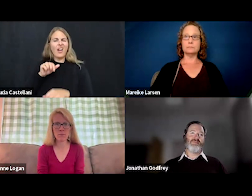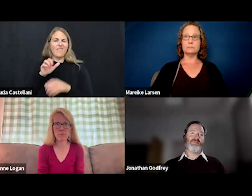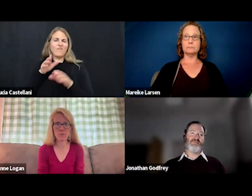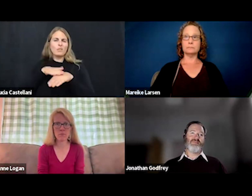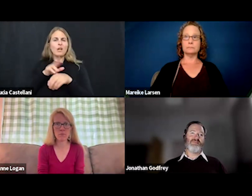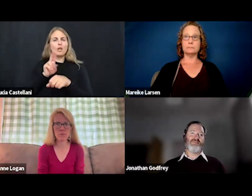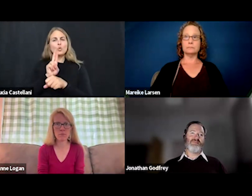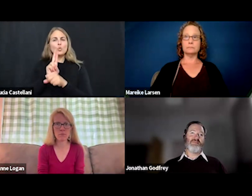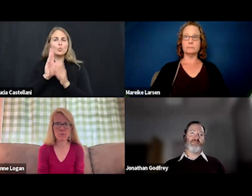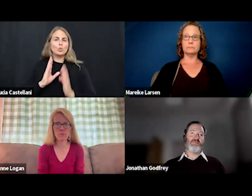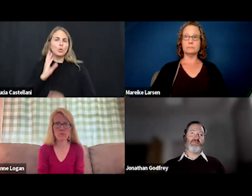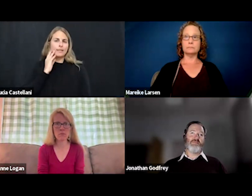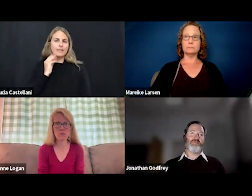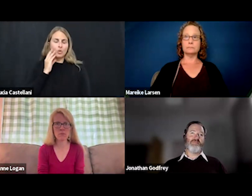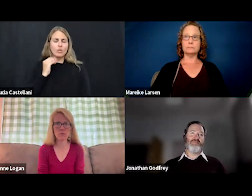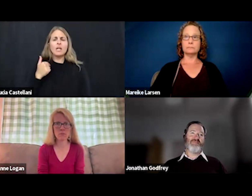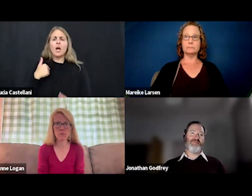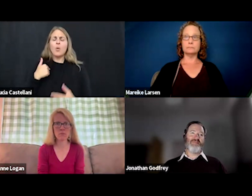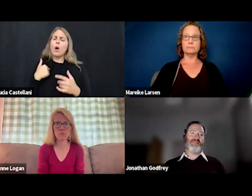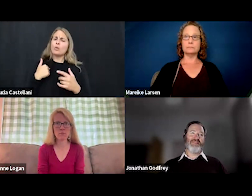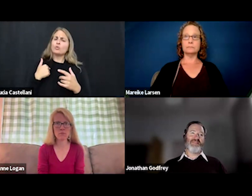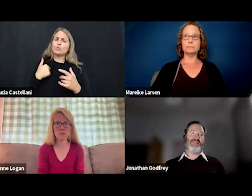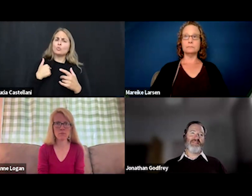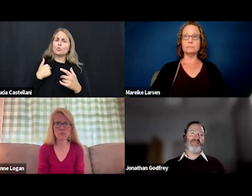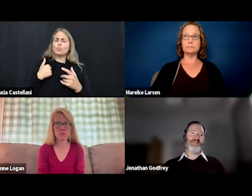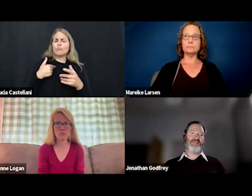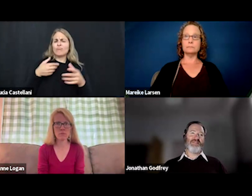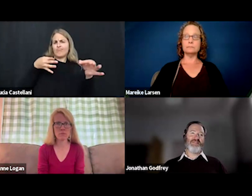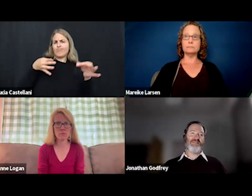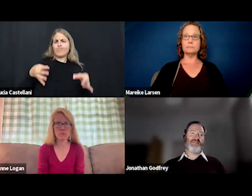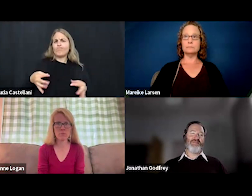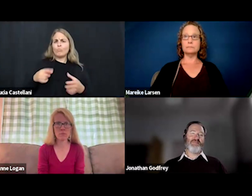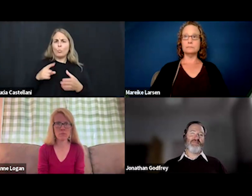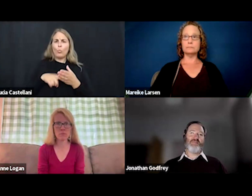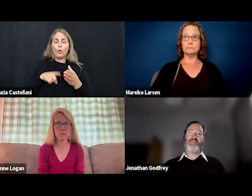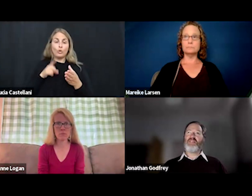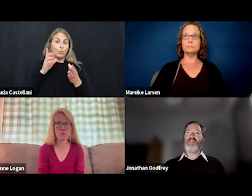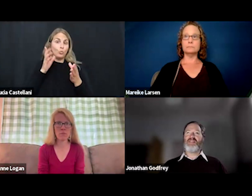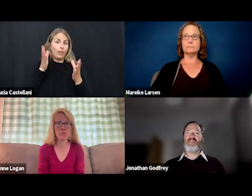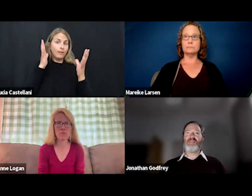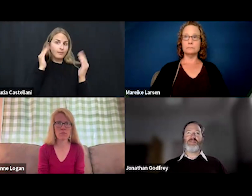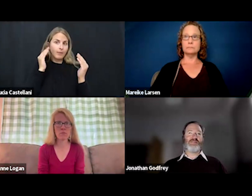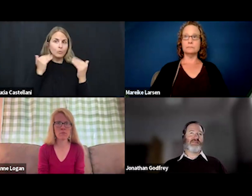before we go into introductions about what to expect at this session.